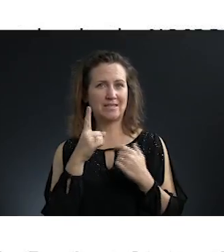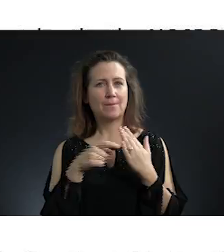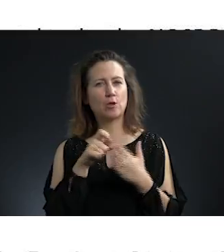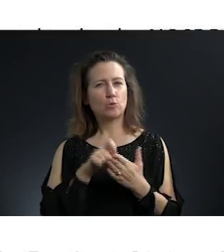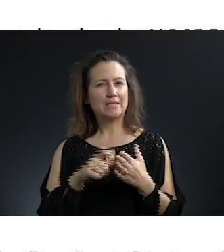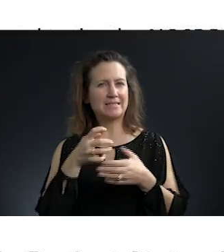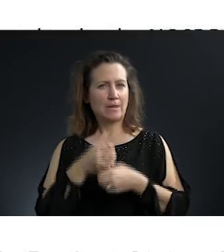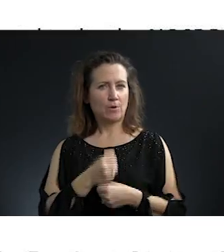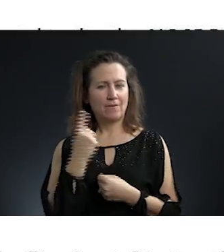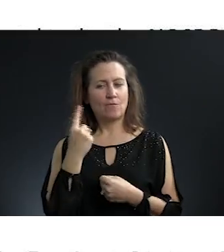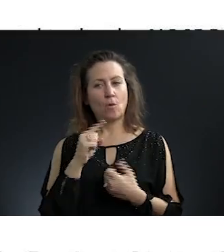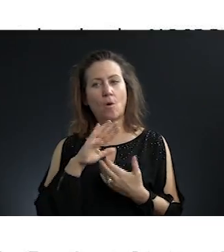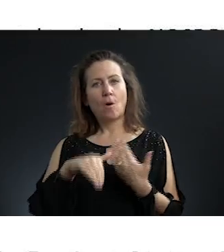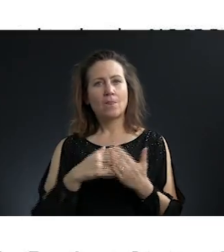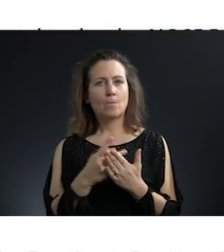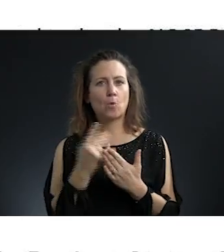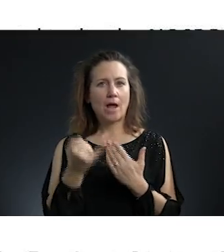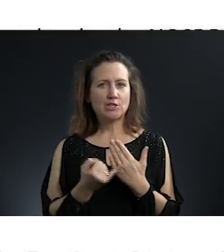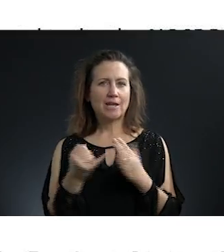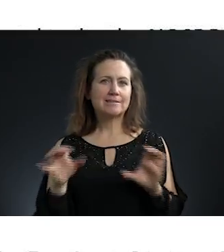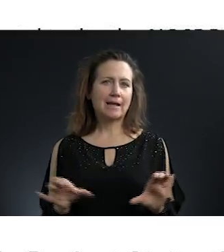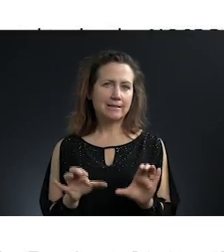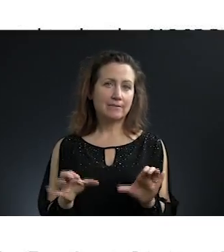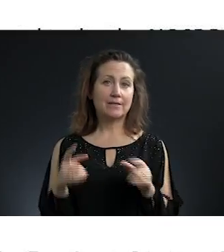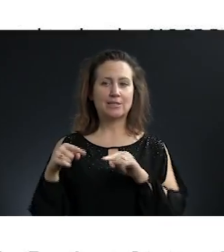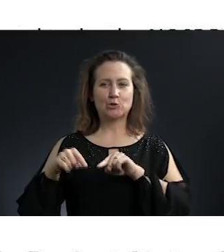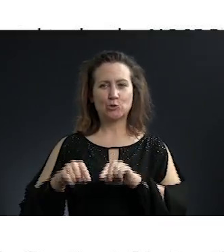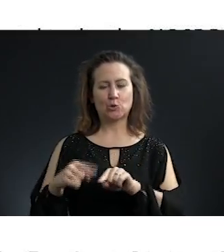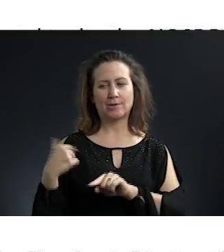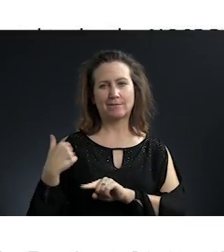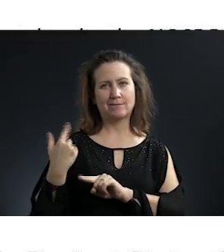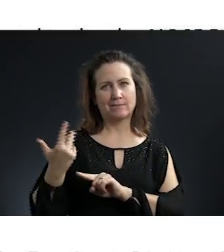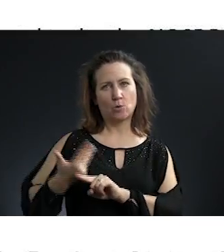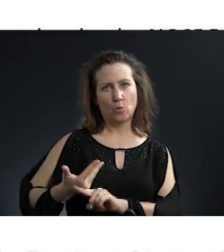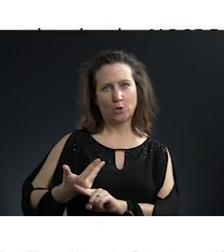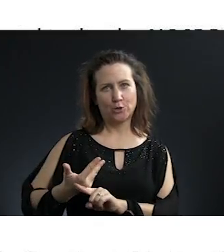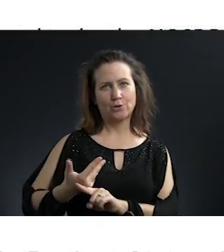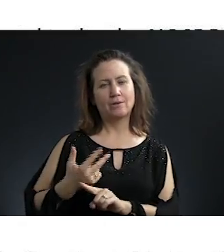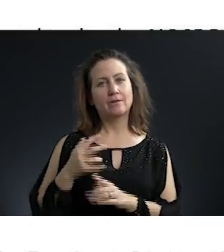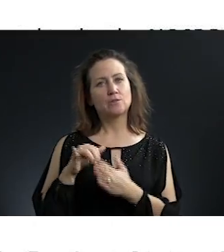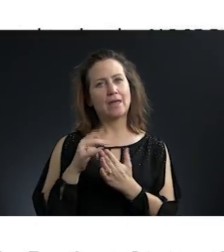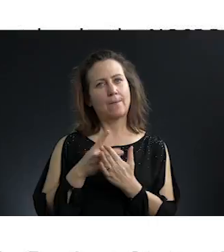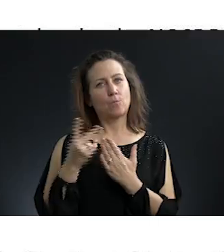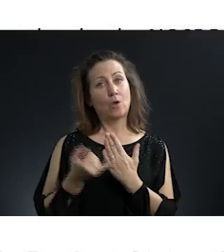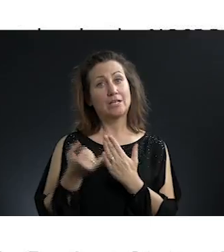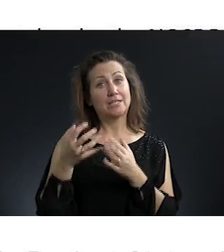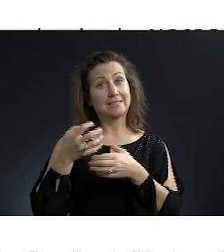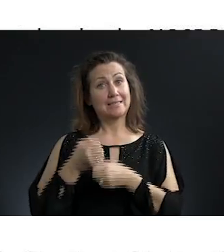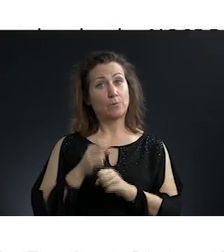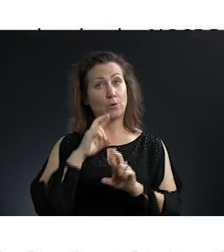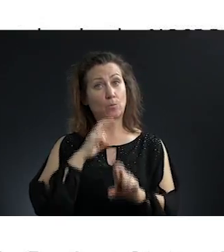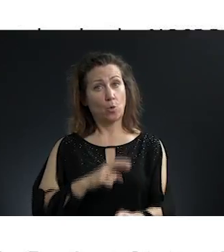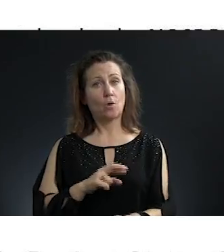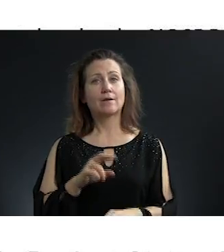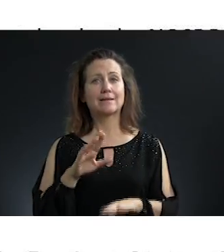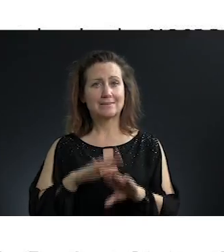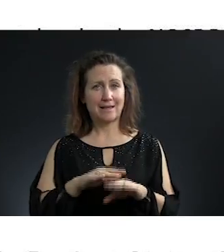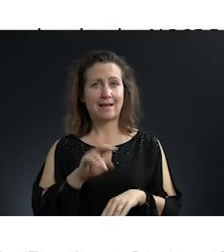projects activities during the quarter and So that project summary report can be found at www.nevadaddcouncil.org